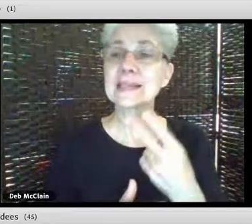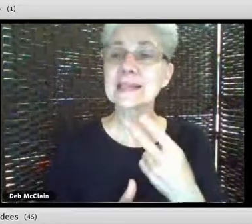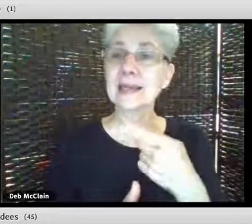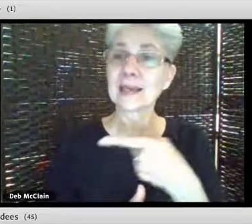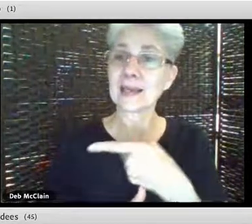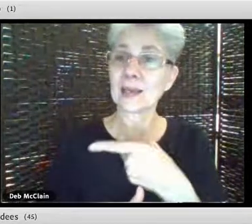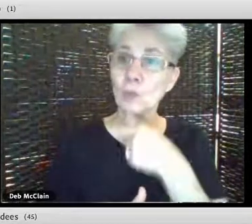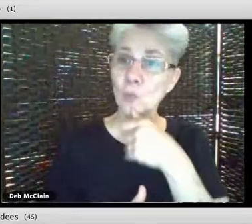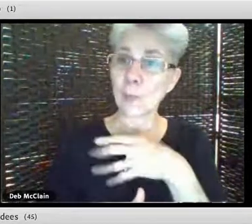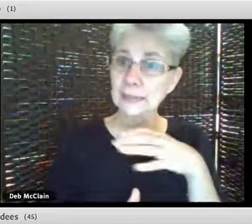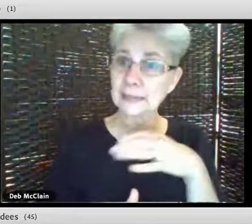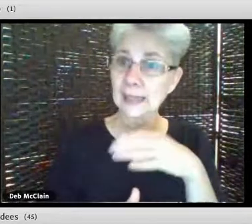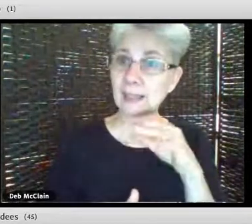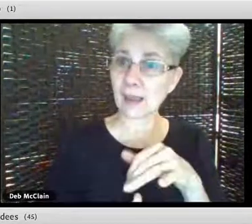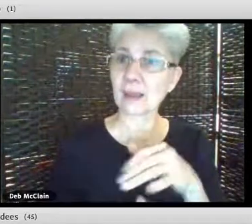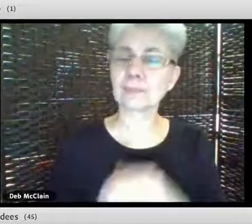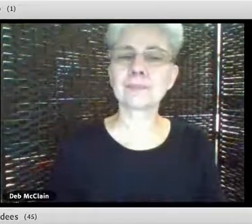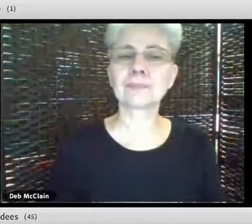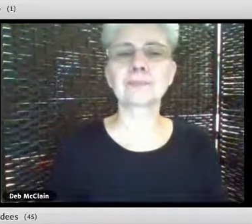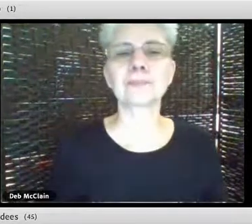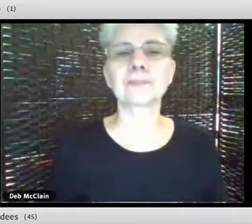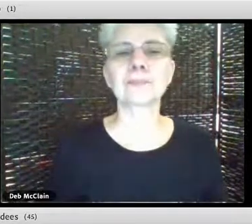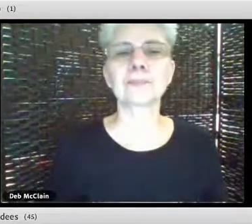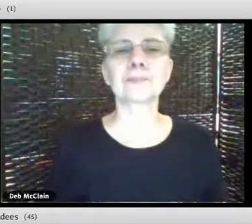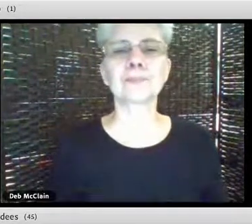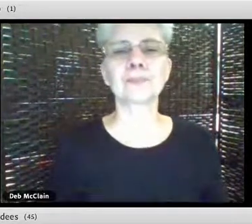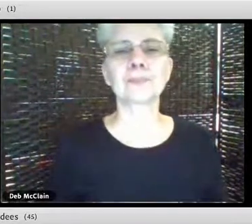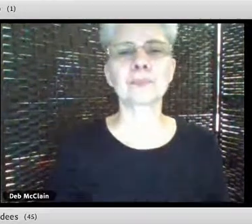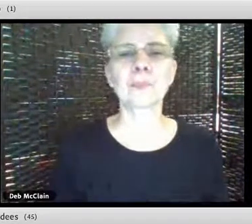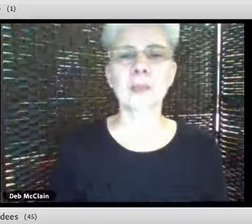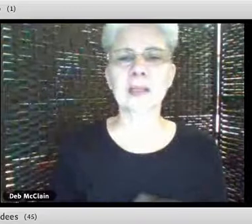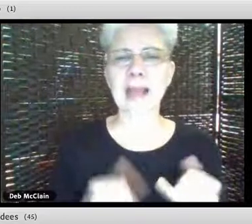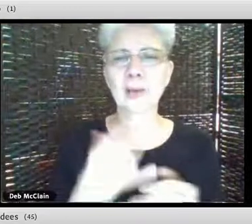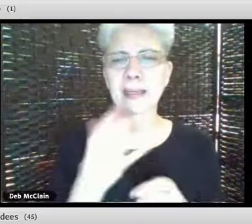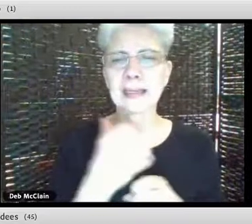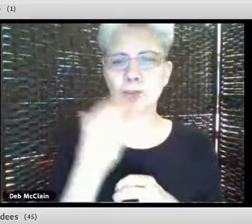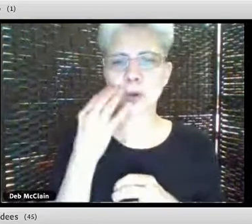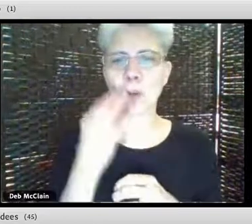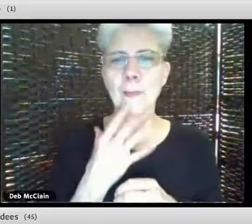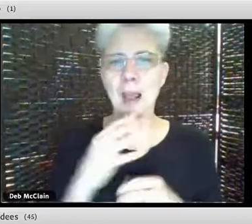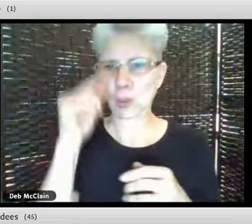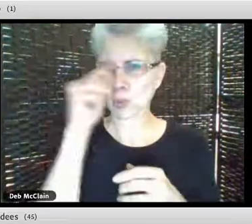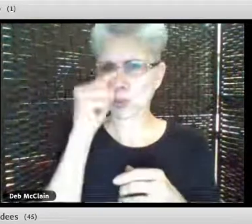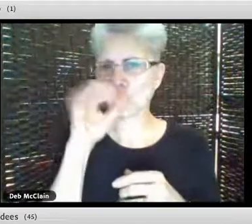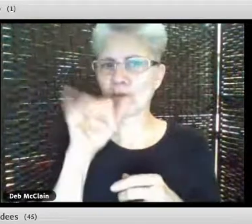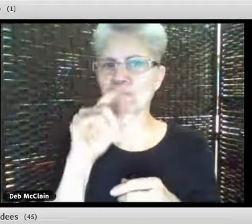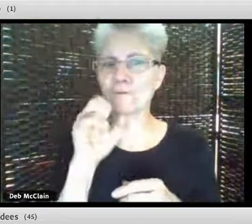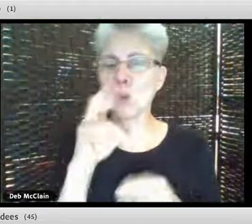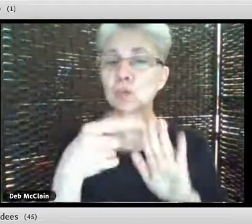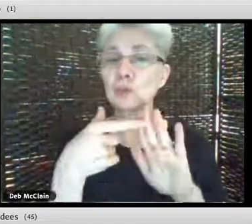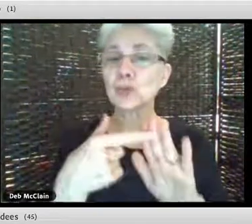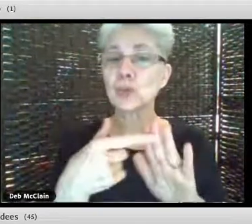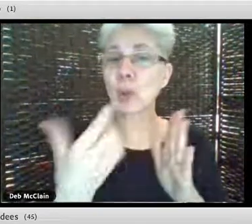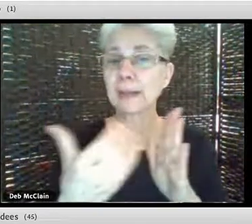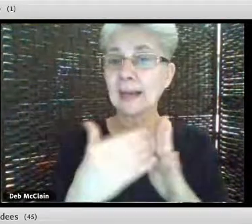Its just happens when we're live. Sorry about that. So you can kind of see what she did. So I'm going to go to getting to know